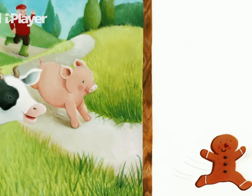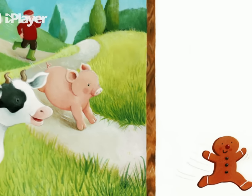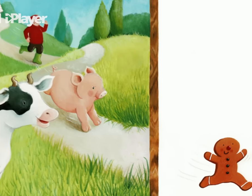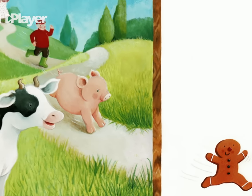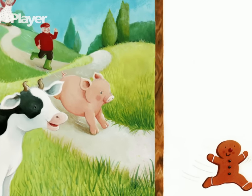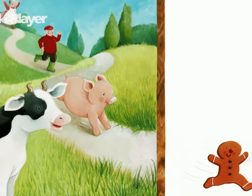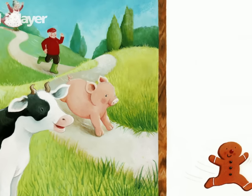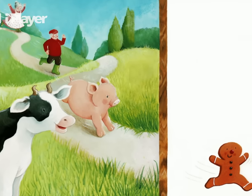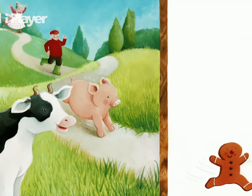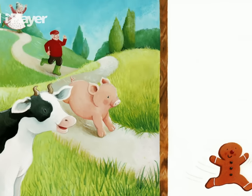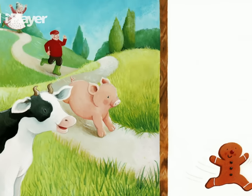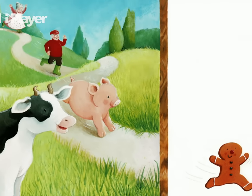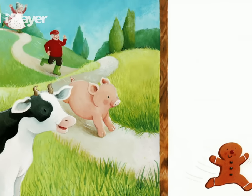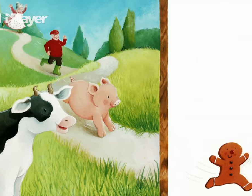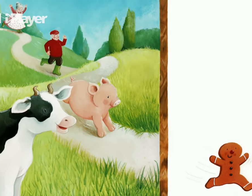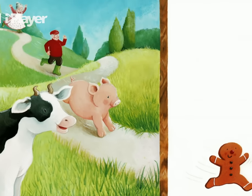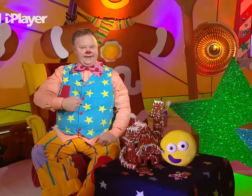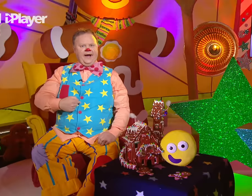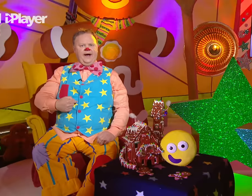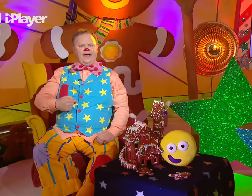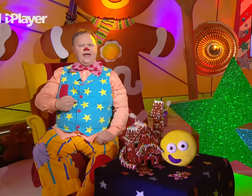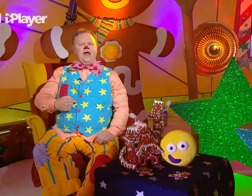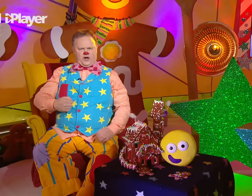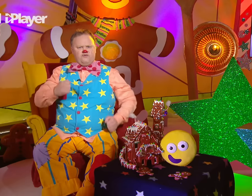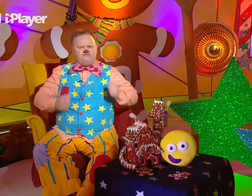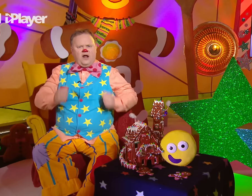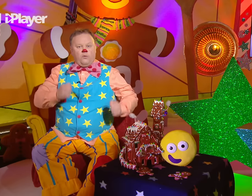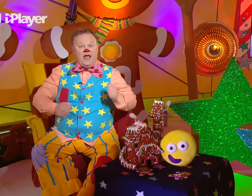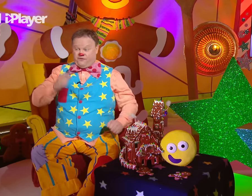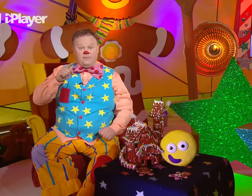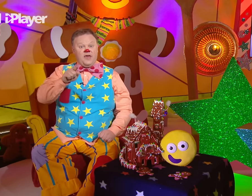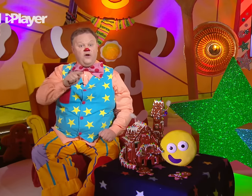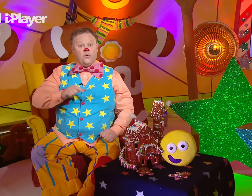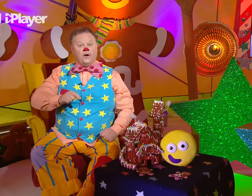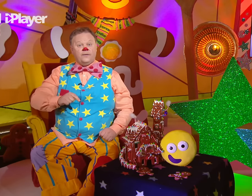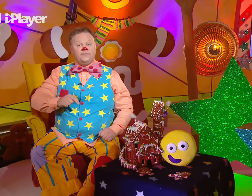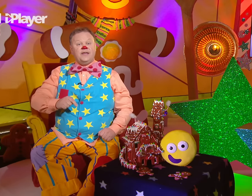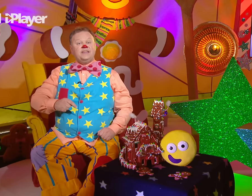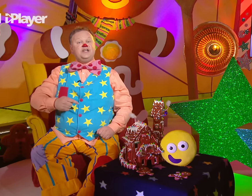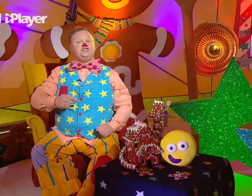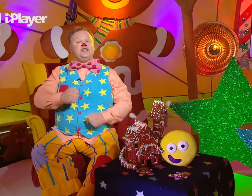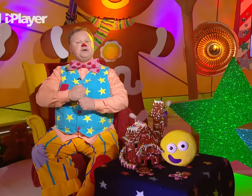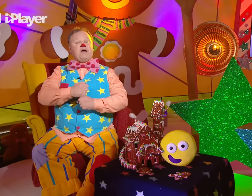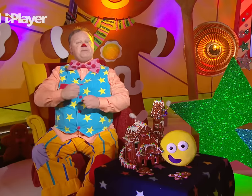a little old man and a pig and i can run away from you the gingerbread